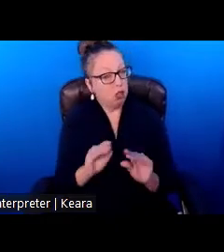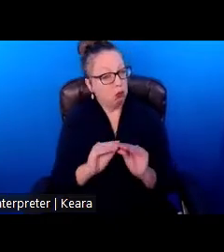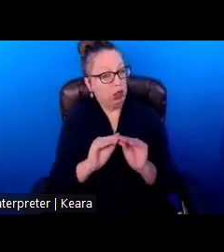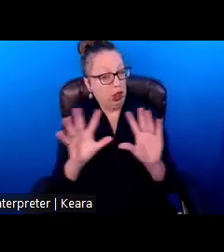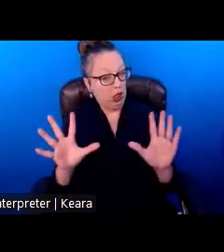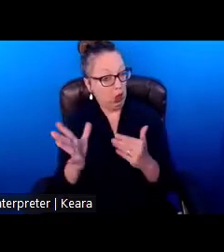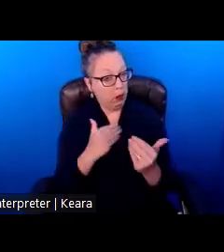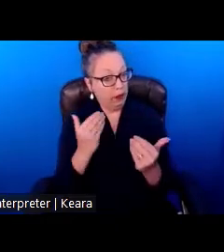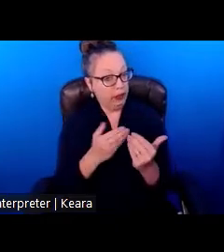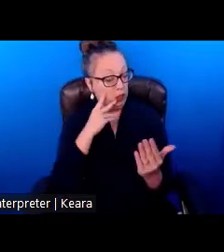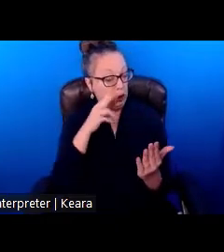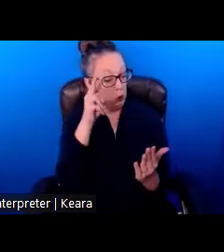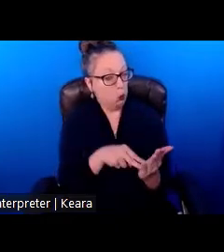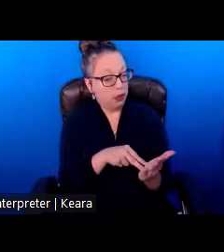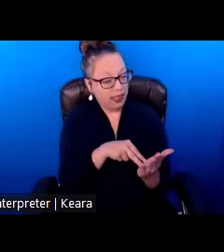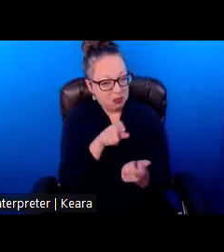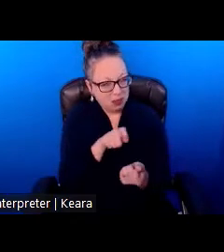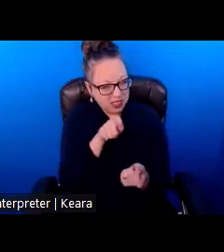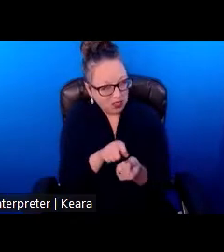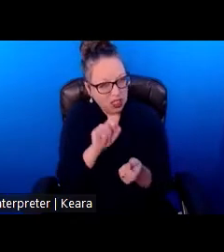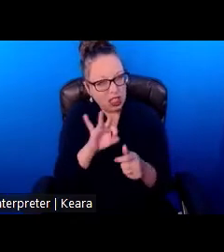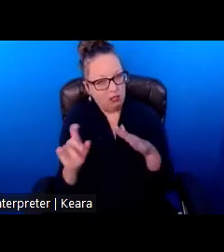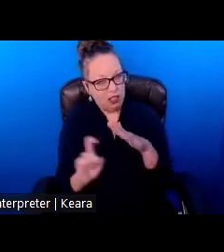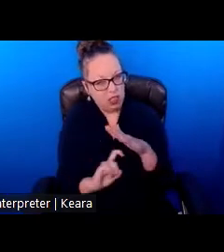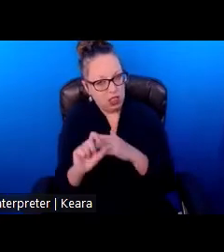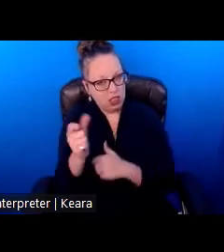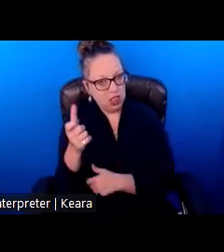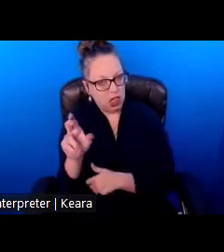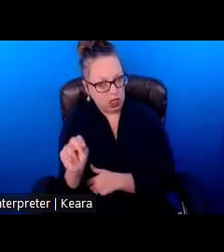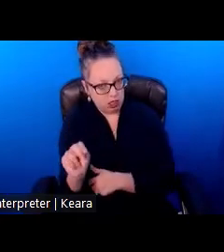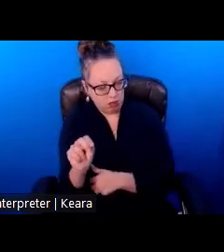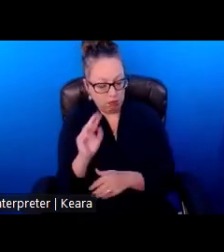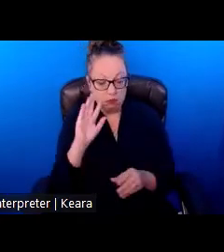Additionally, applicants should be prepared to supply the following information about